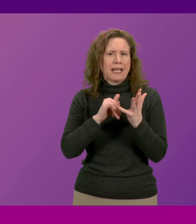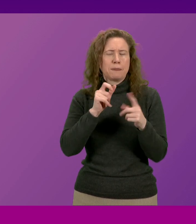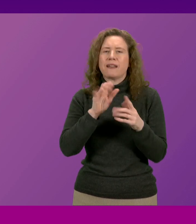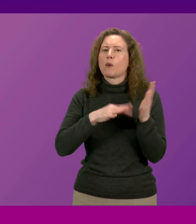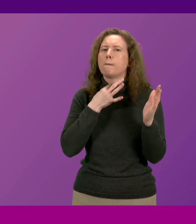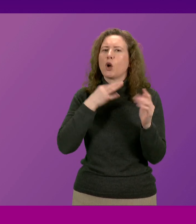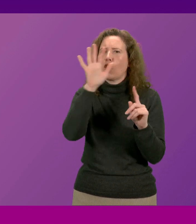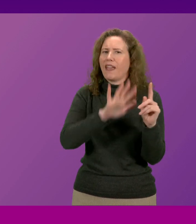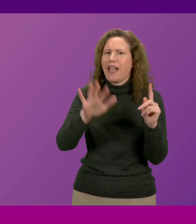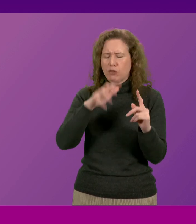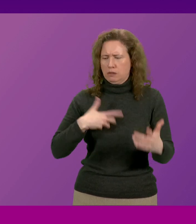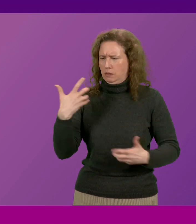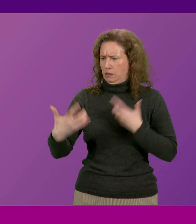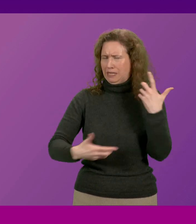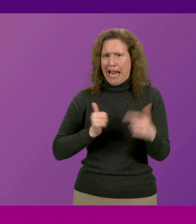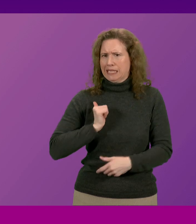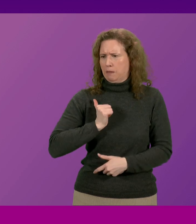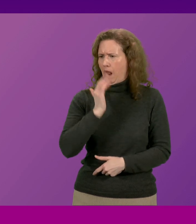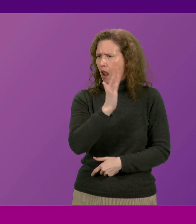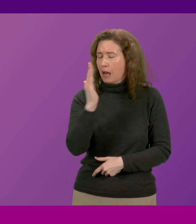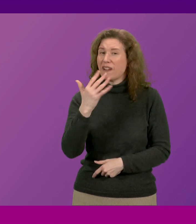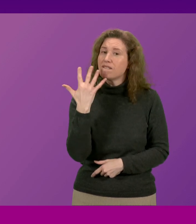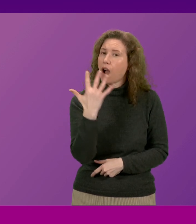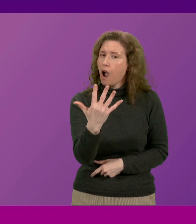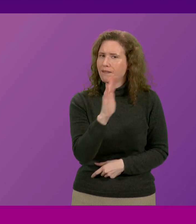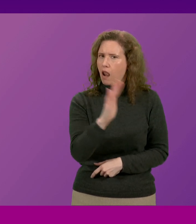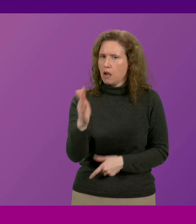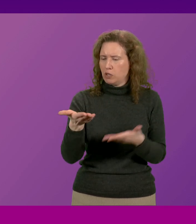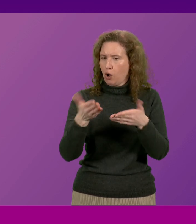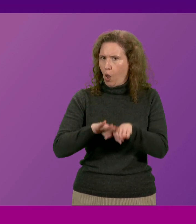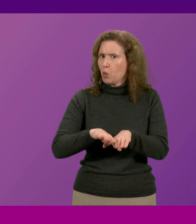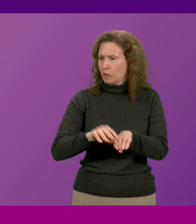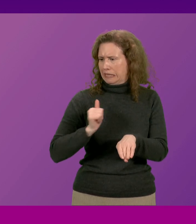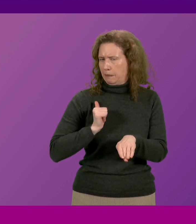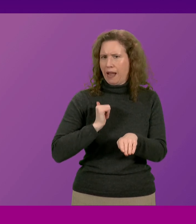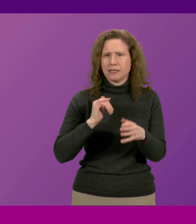bitterly about the threatened closure of five public libraries, in Scone, Birnam, Alyth,